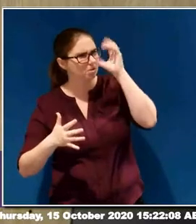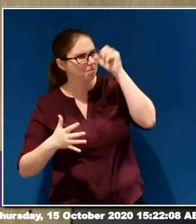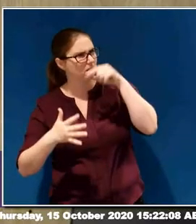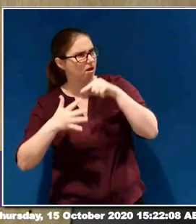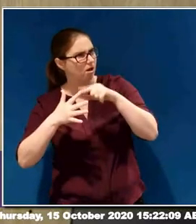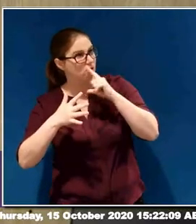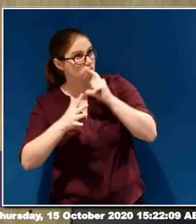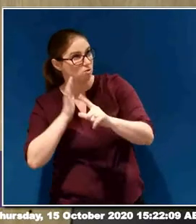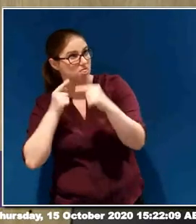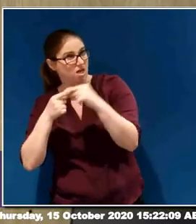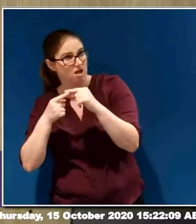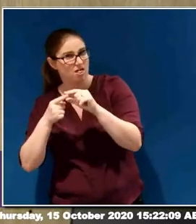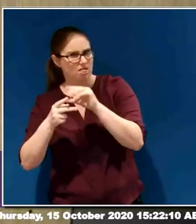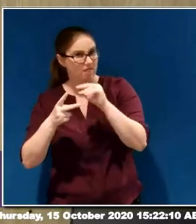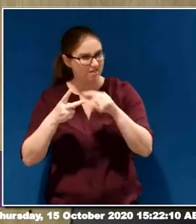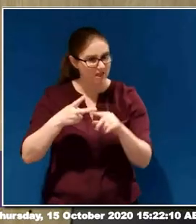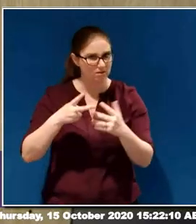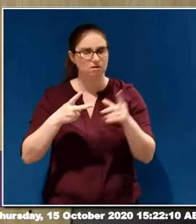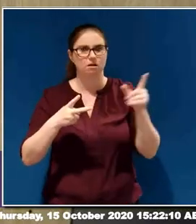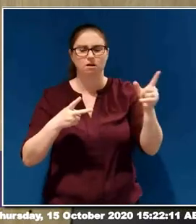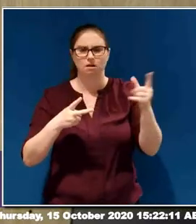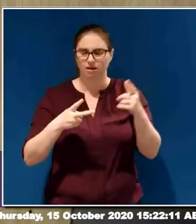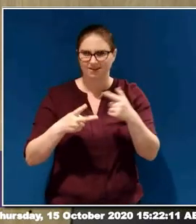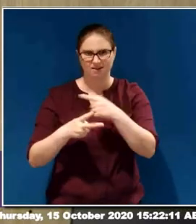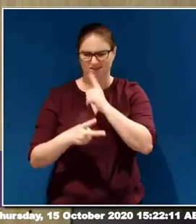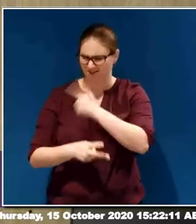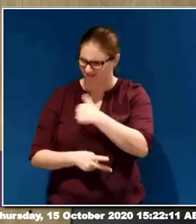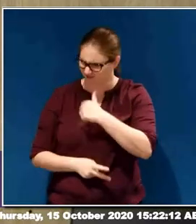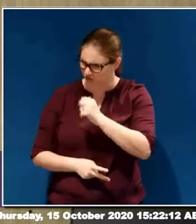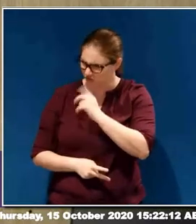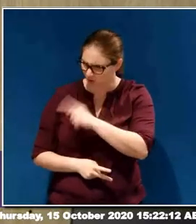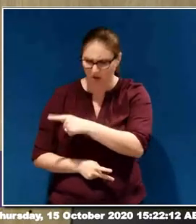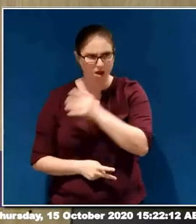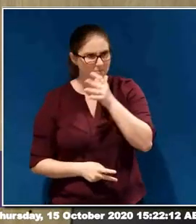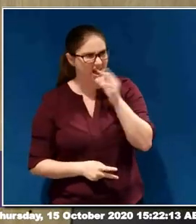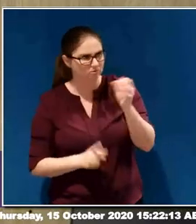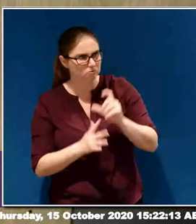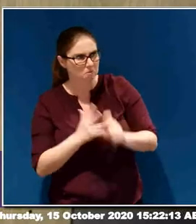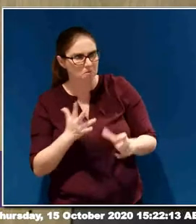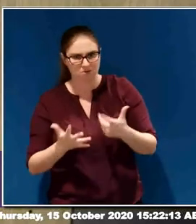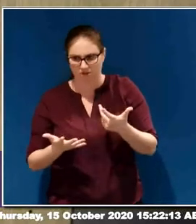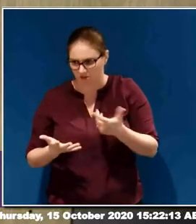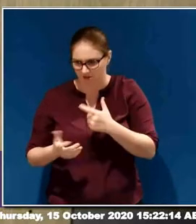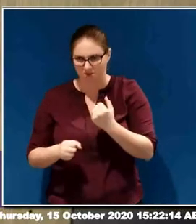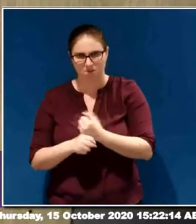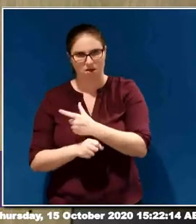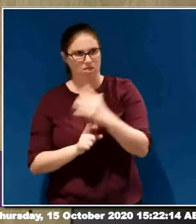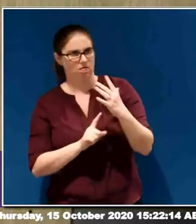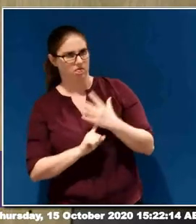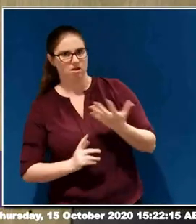that they asked in the first place, that's when an adjustment is not being made.